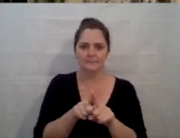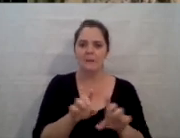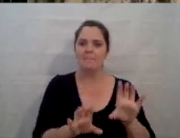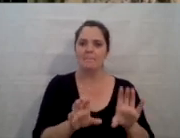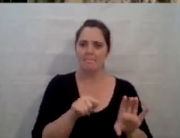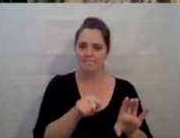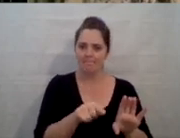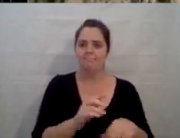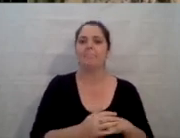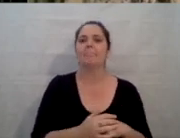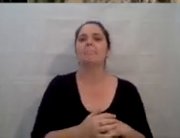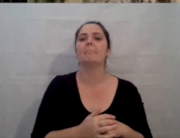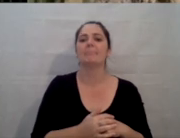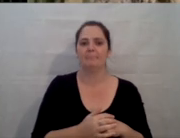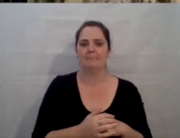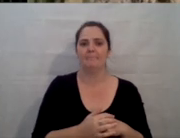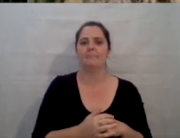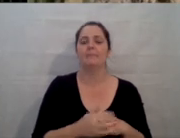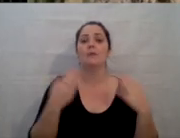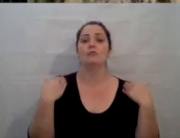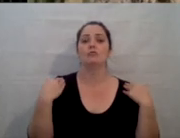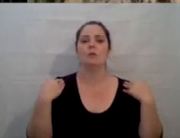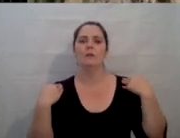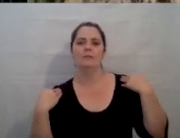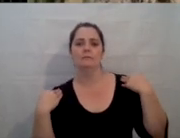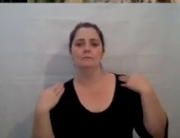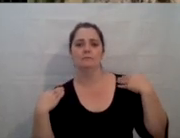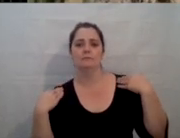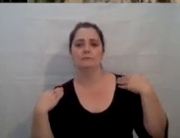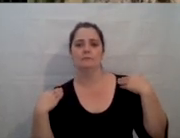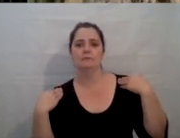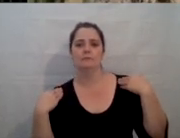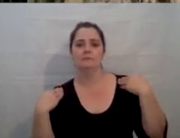are tilting down that way, his hips are tilting the opposite direction that